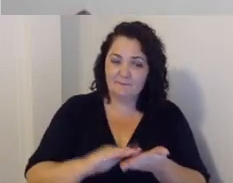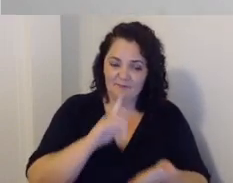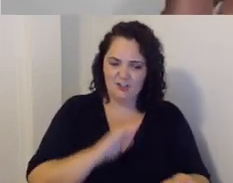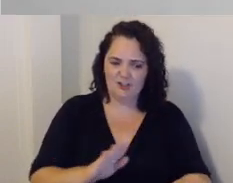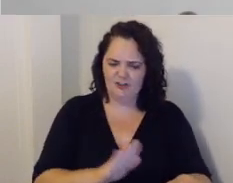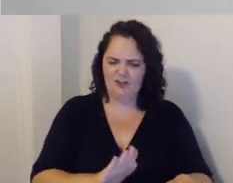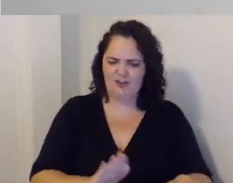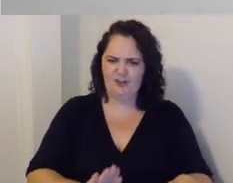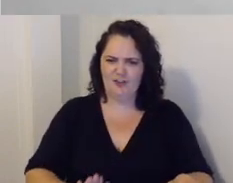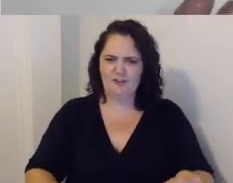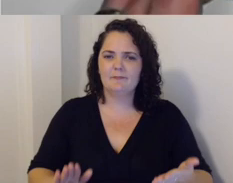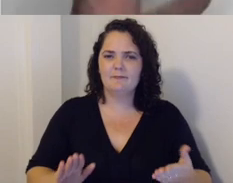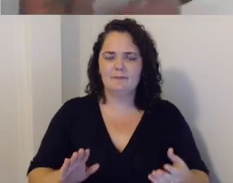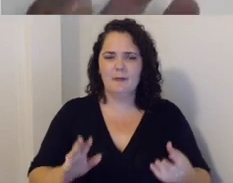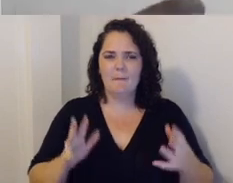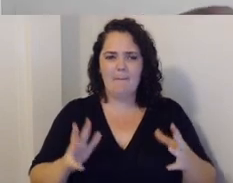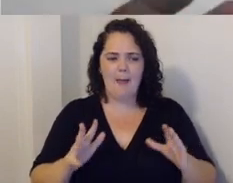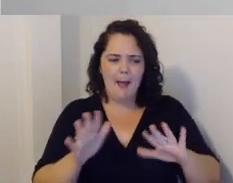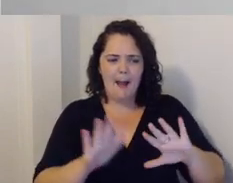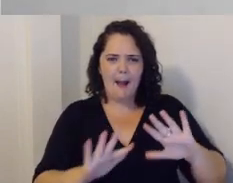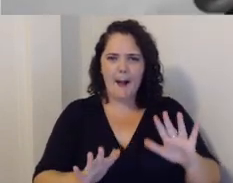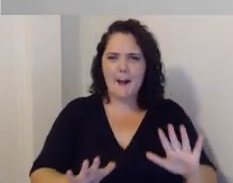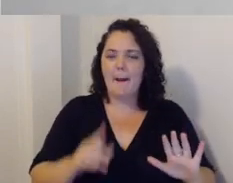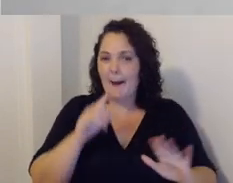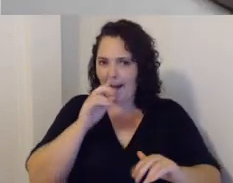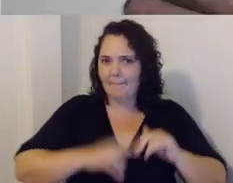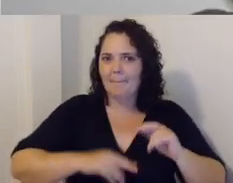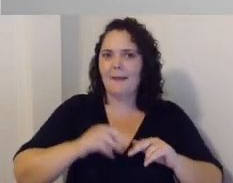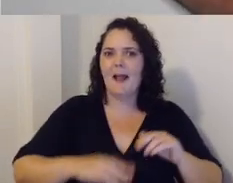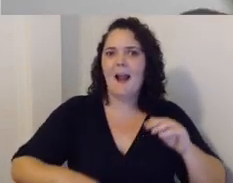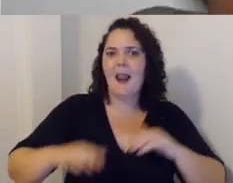and I'll rub that in and I'll get a beautiful toned ground which I can build up on top of